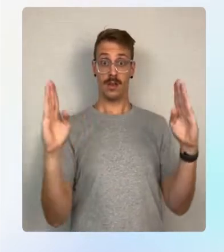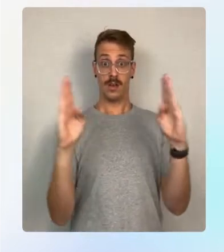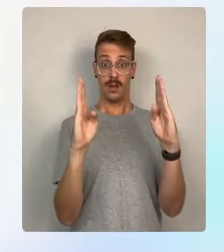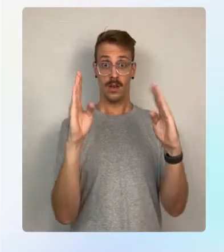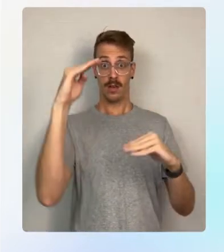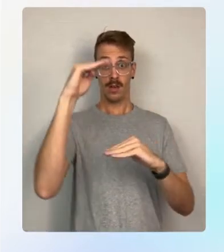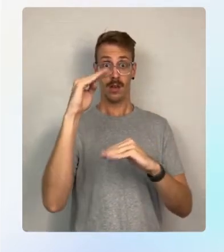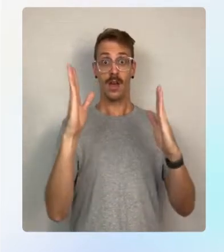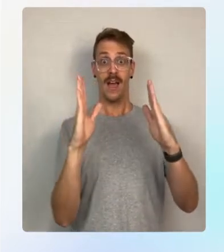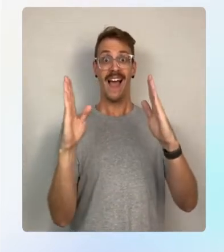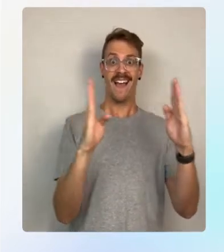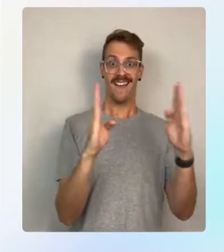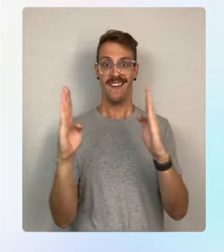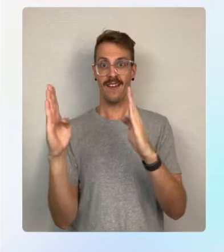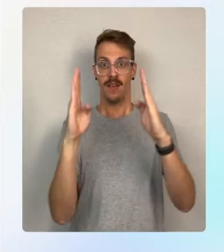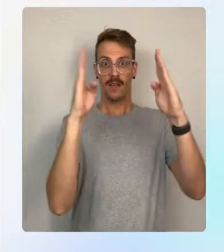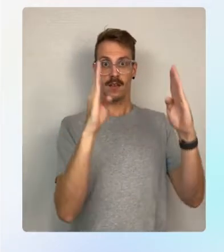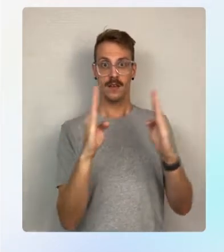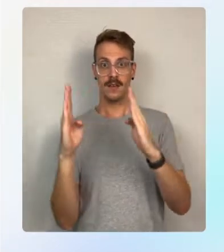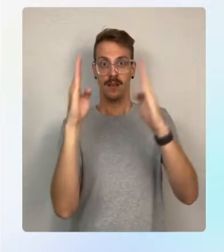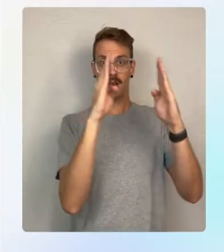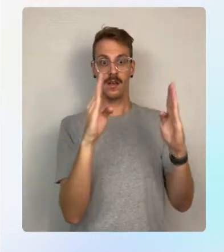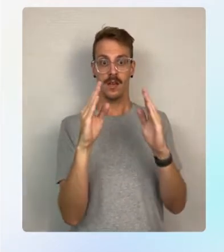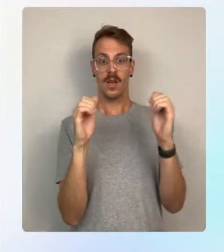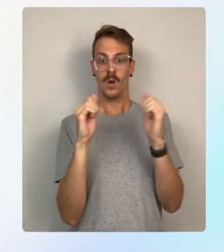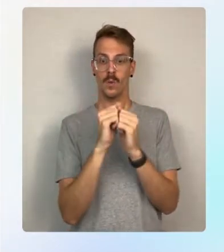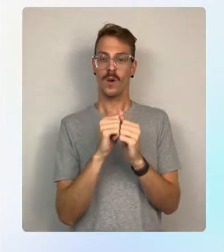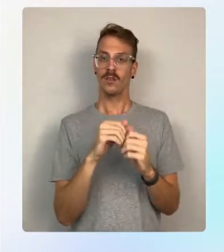but simply move it around at a much finer control.